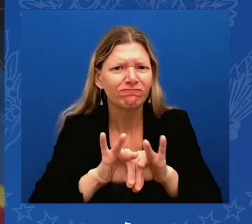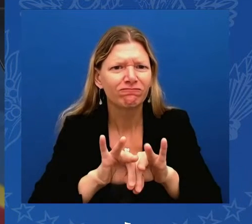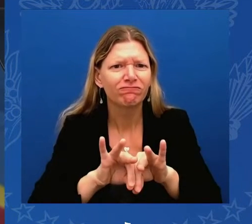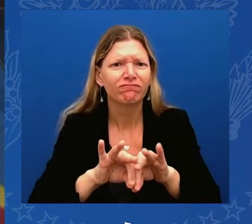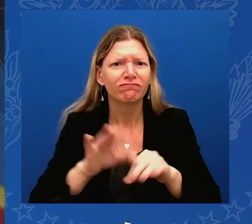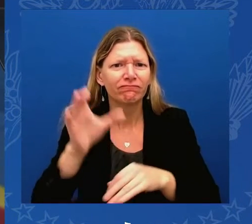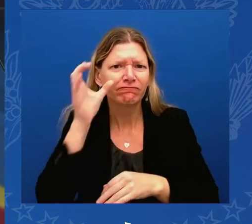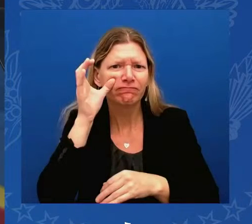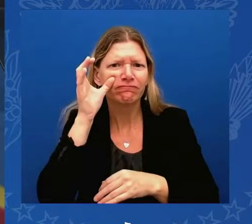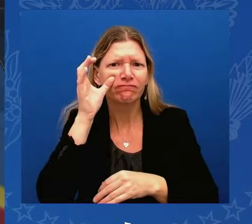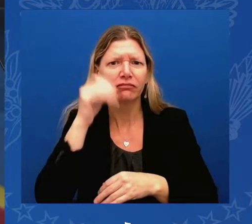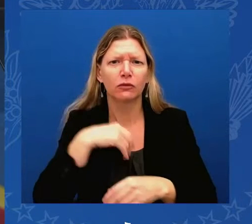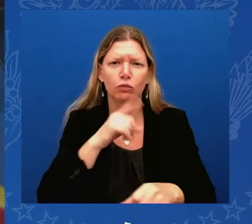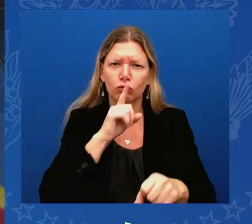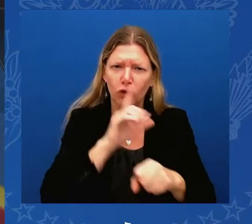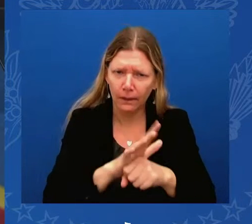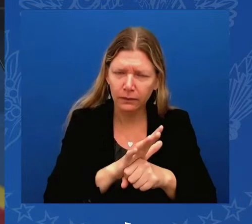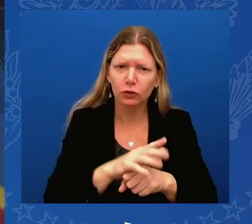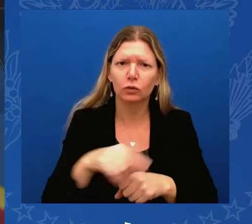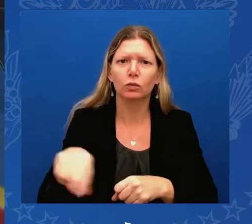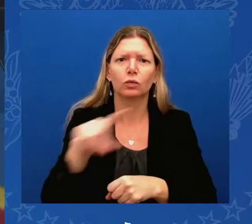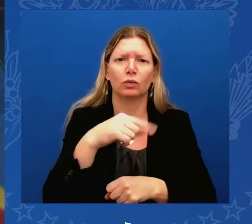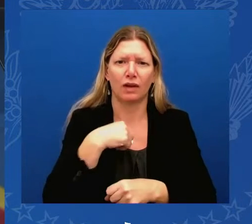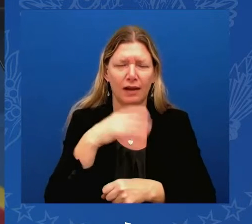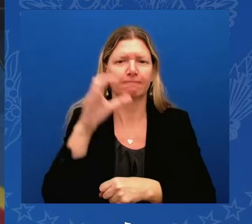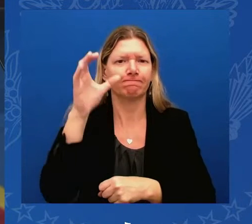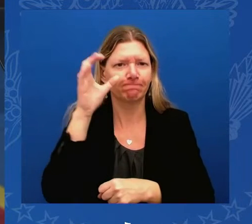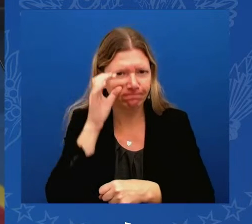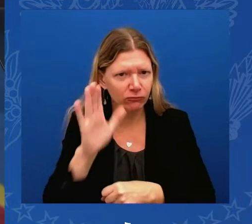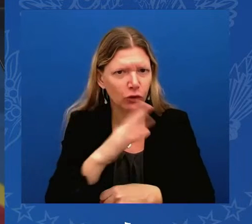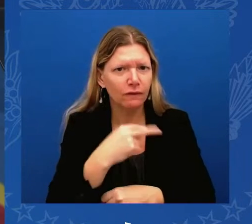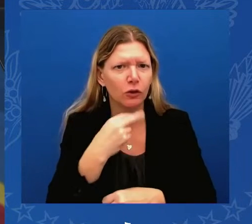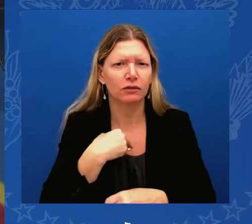than any president in American history -- because I need the input.